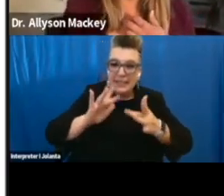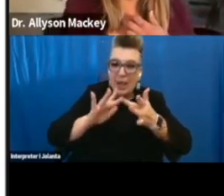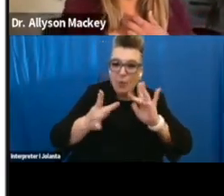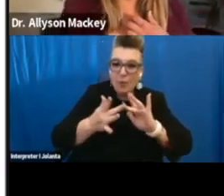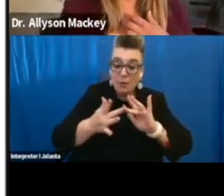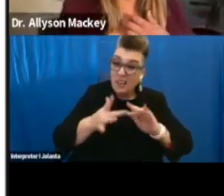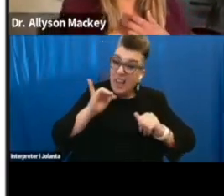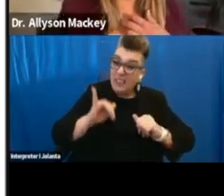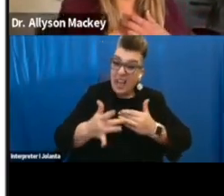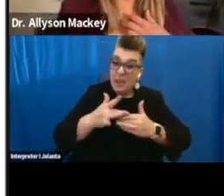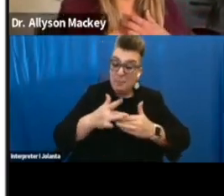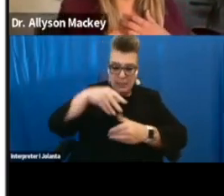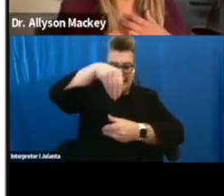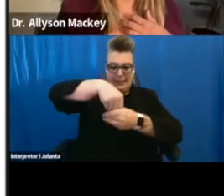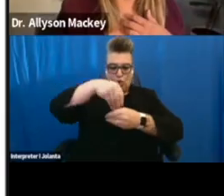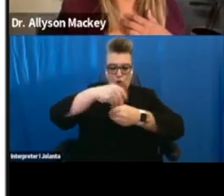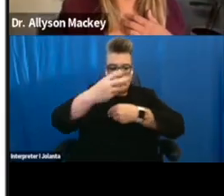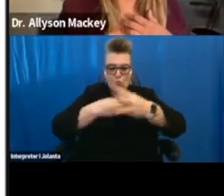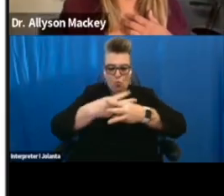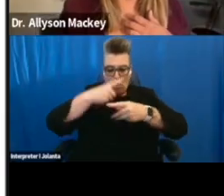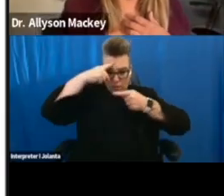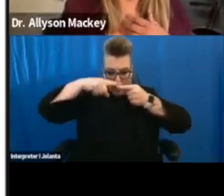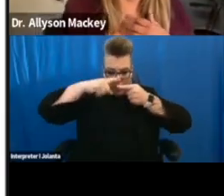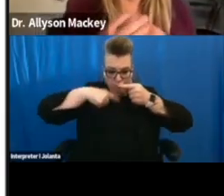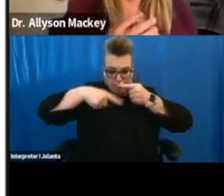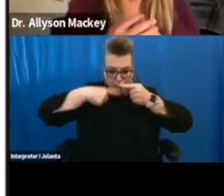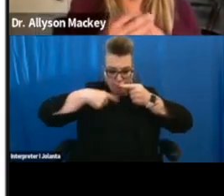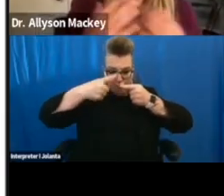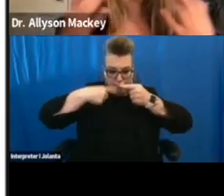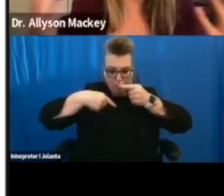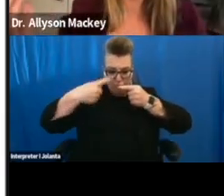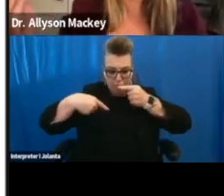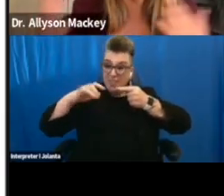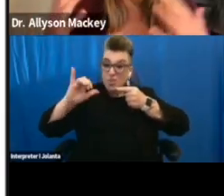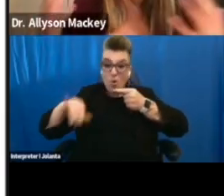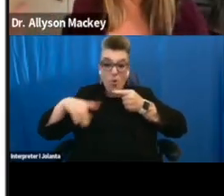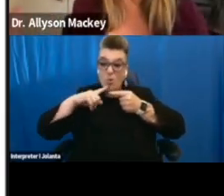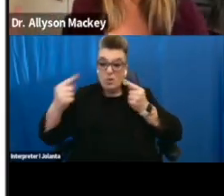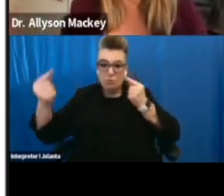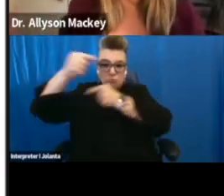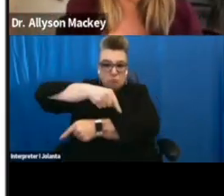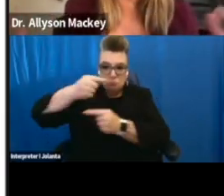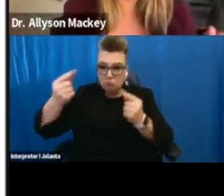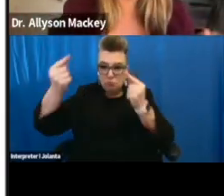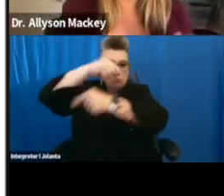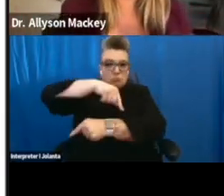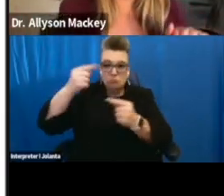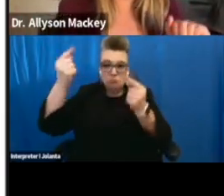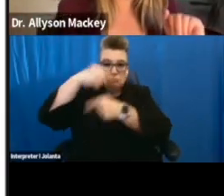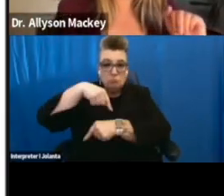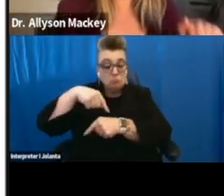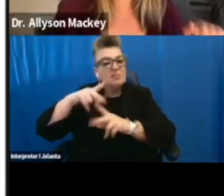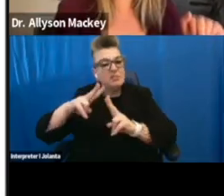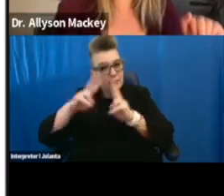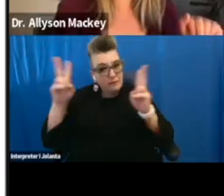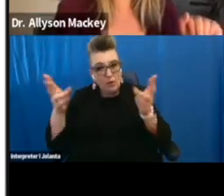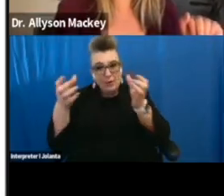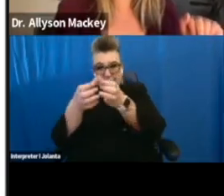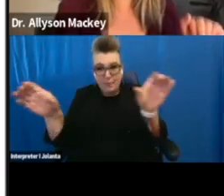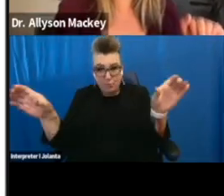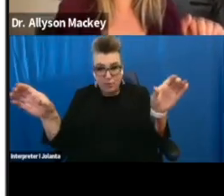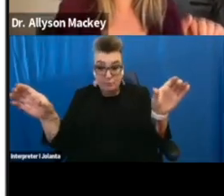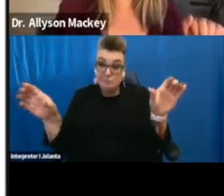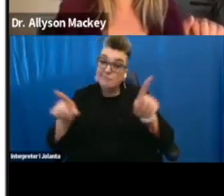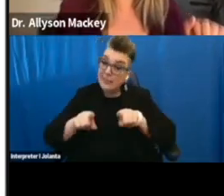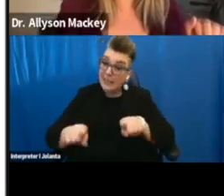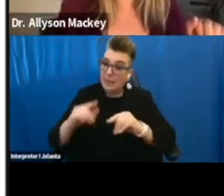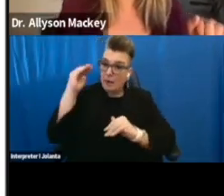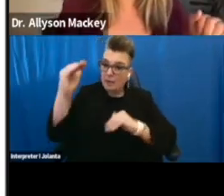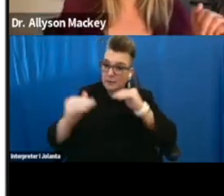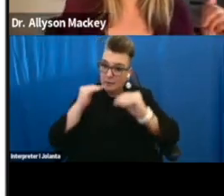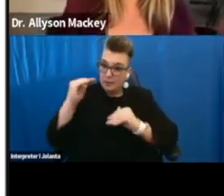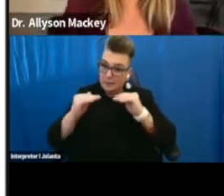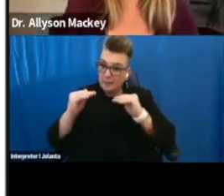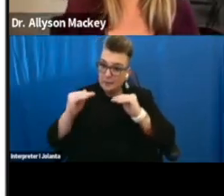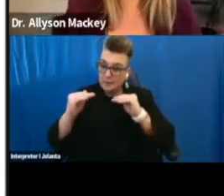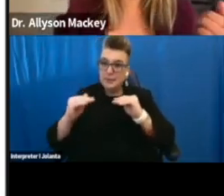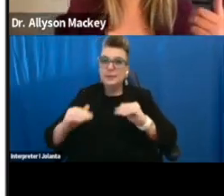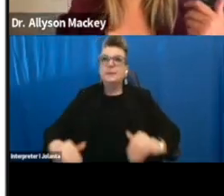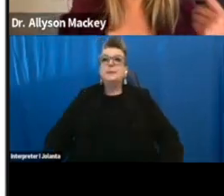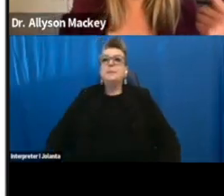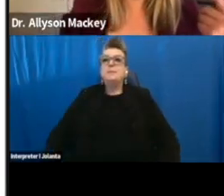world so these seem to be fairly separate and anti-correlated in adults in childhood we see